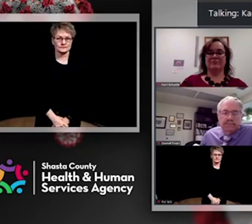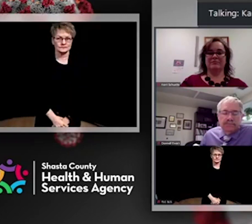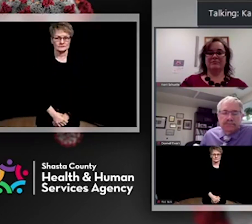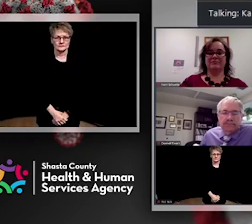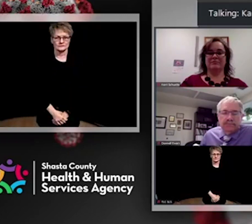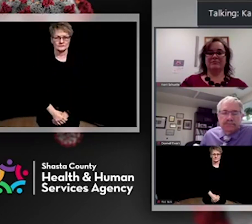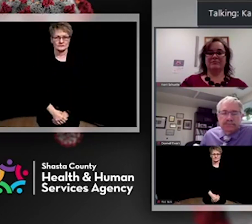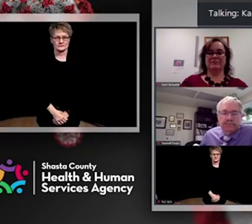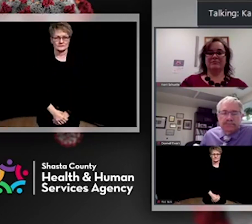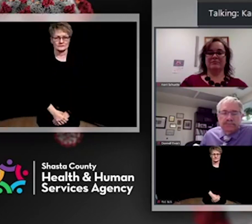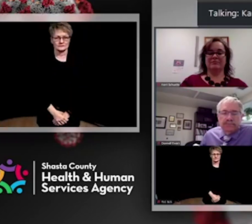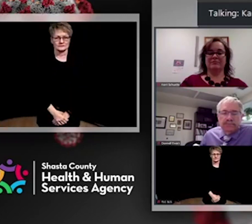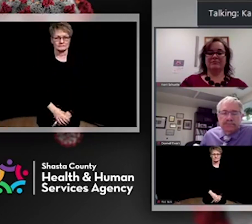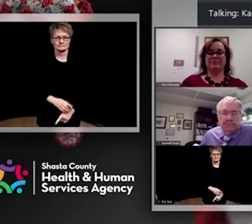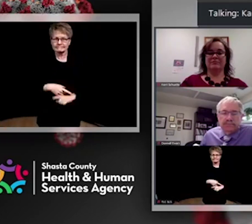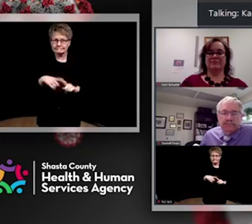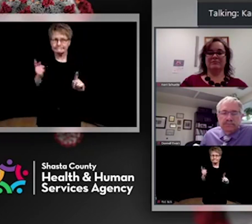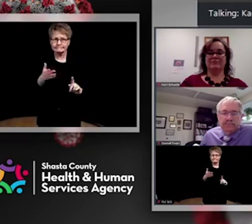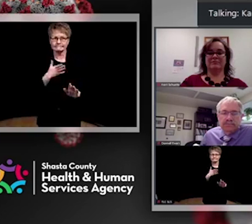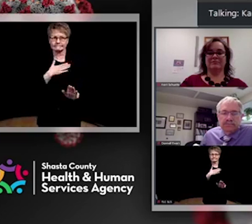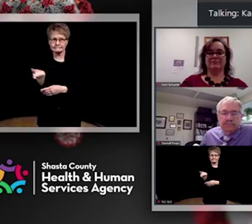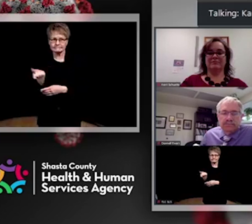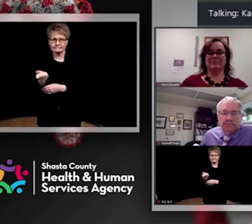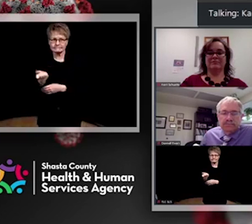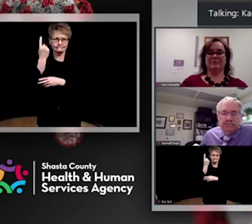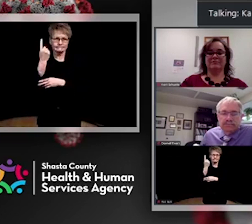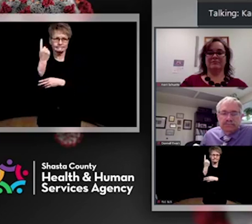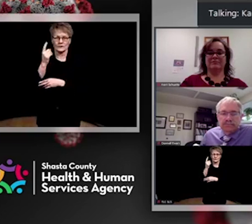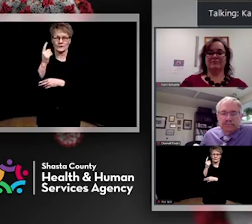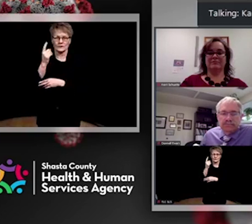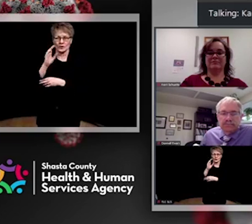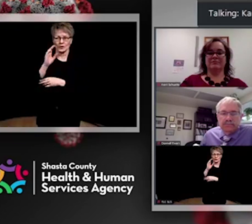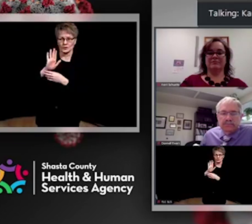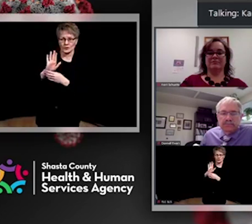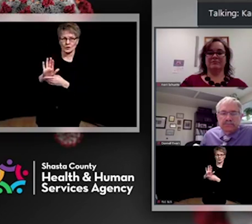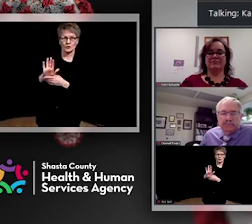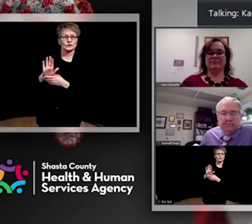California where those requirements are being implemented. So, if you have a specific,